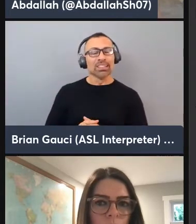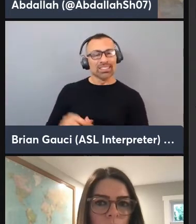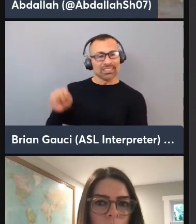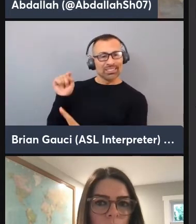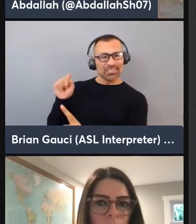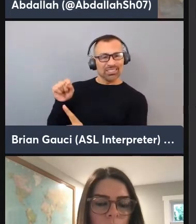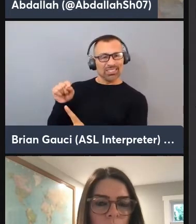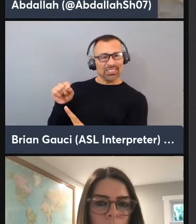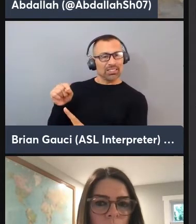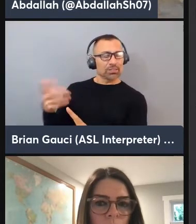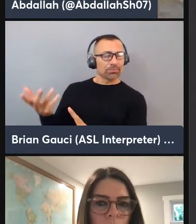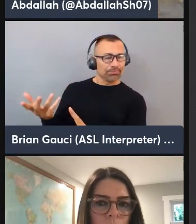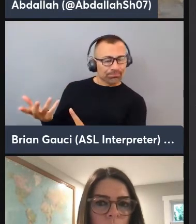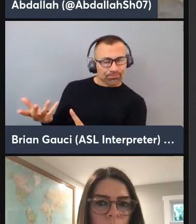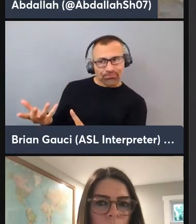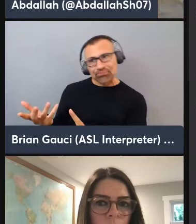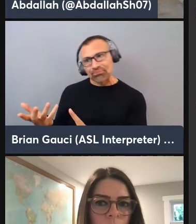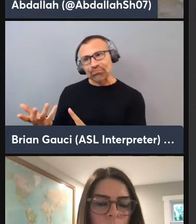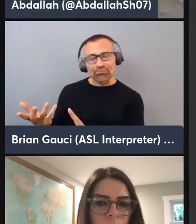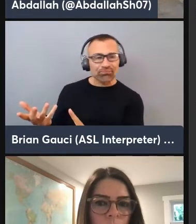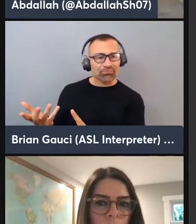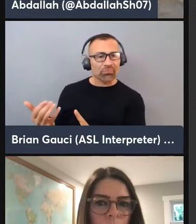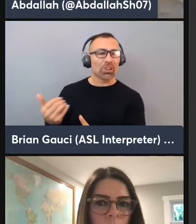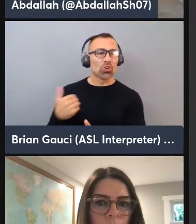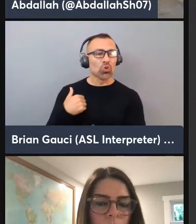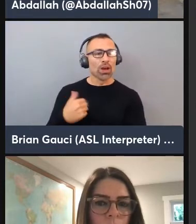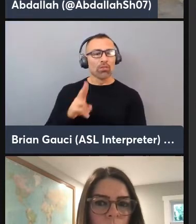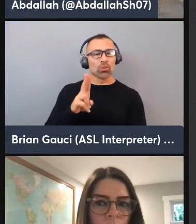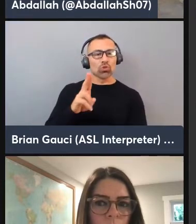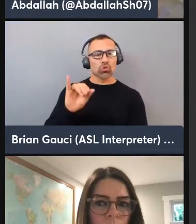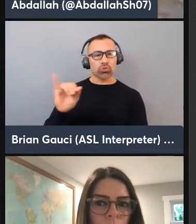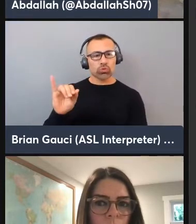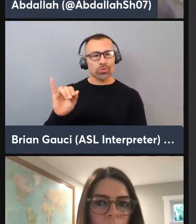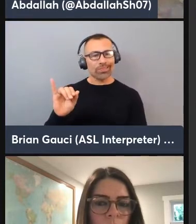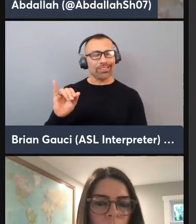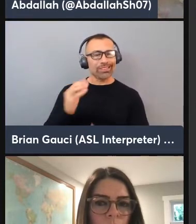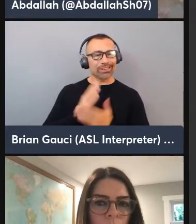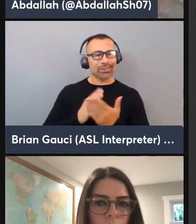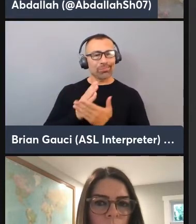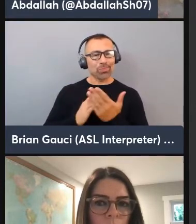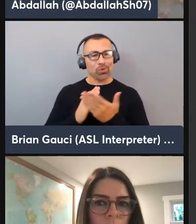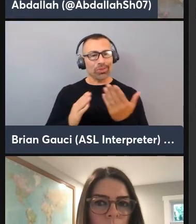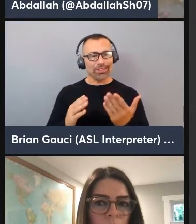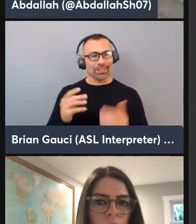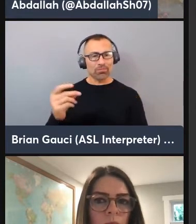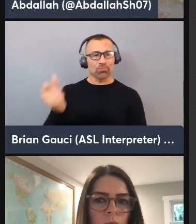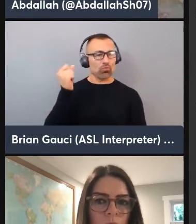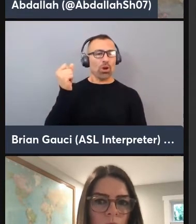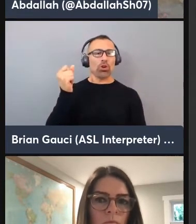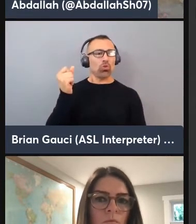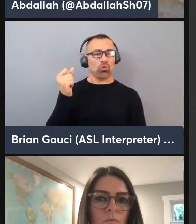it provides you with UI components, that out of the box, creates the authentication experience for you.